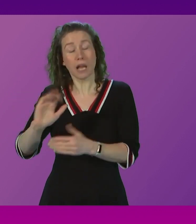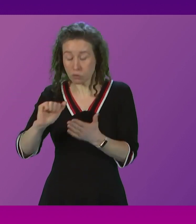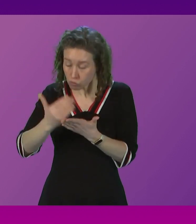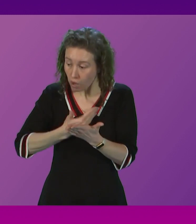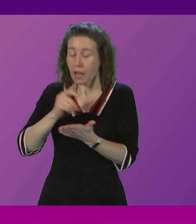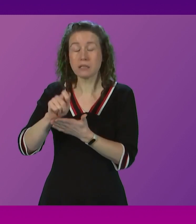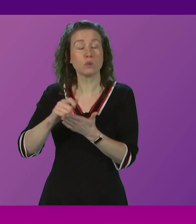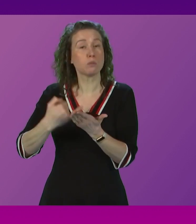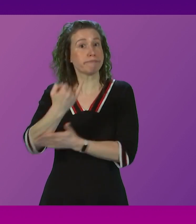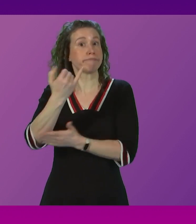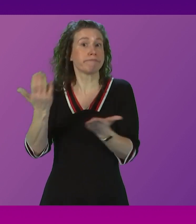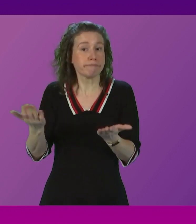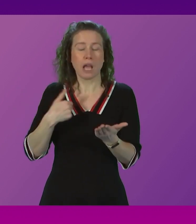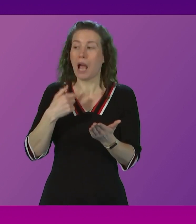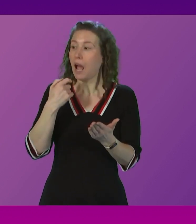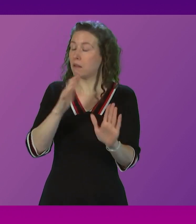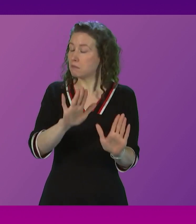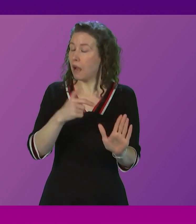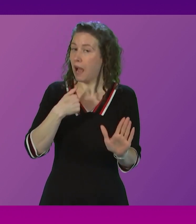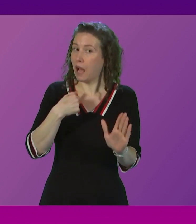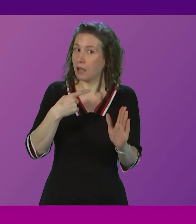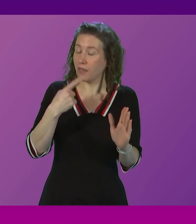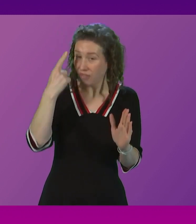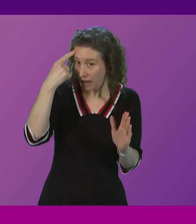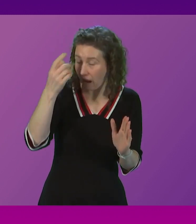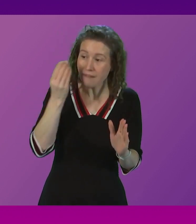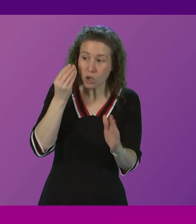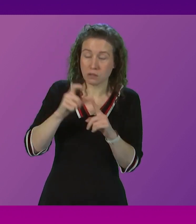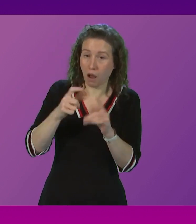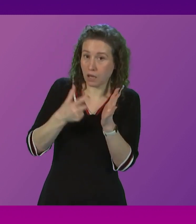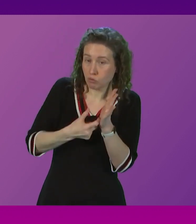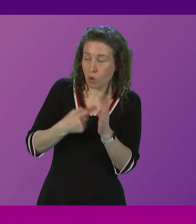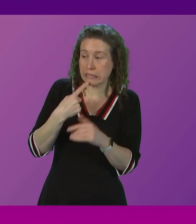I will be corrected if I am wrong about this, but I think that I have heard Douglas Ross say that,